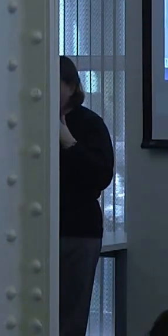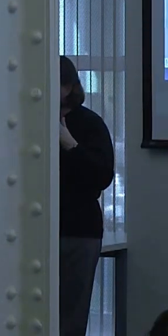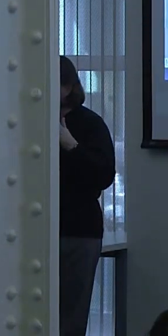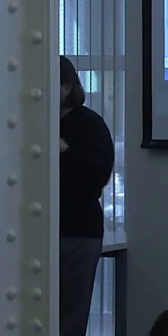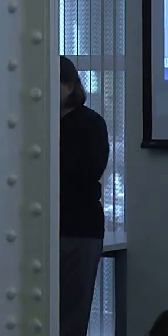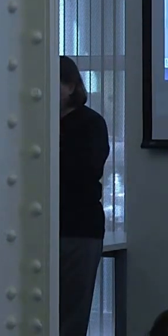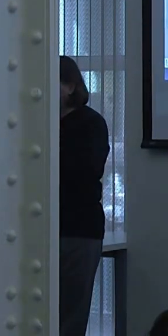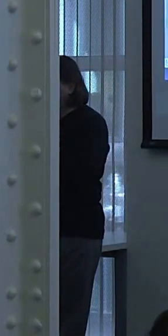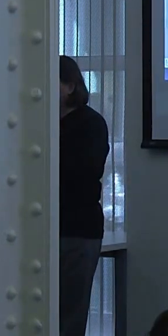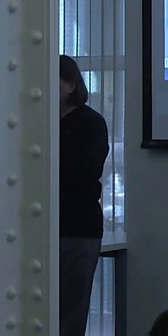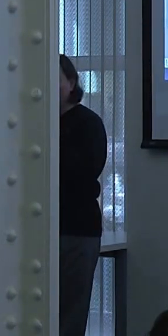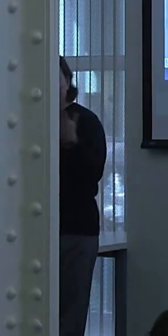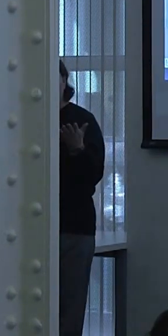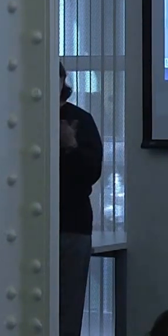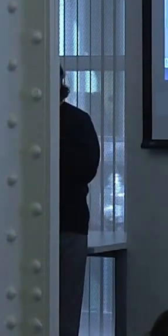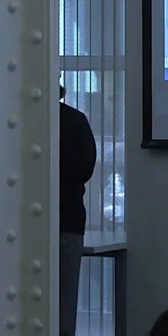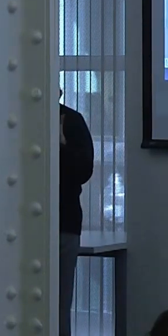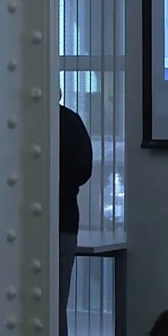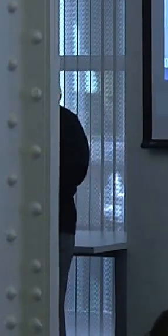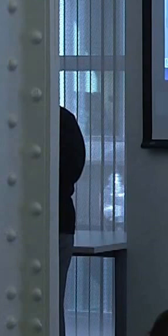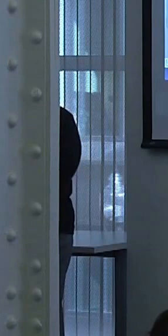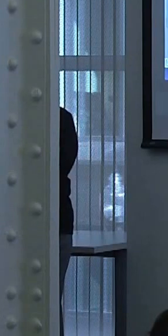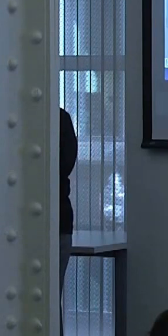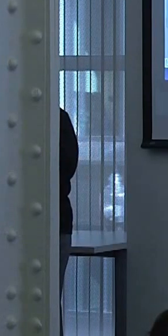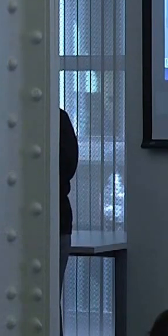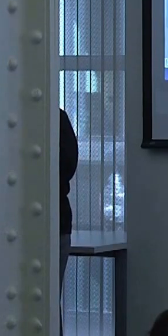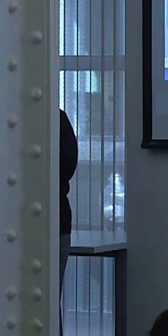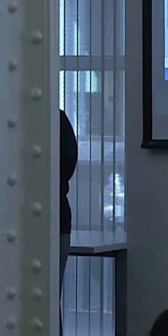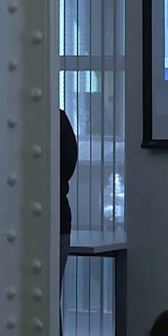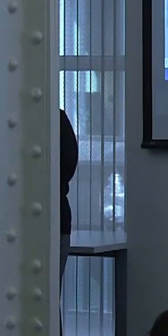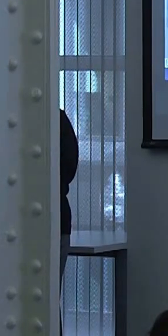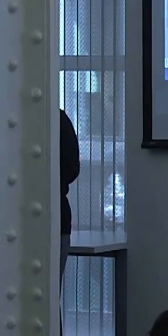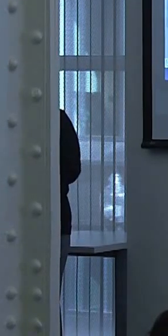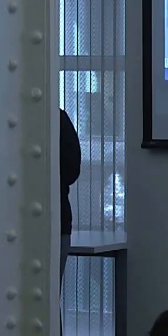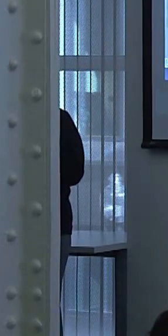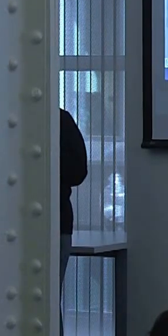and, on top of that, in the history department there was only one faculty of color